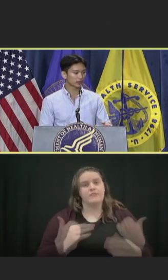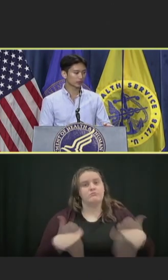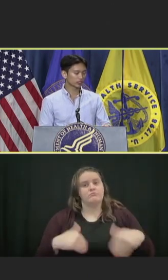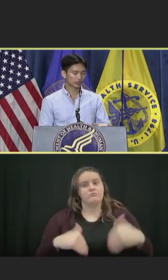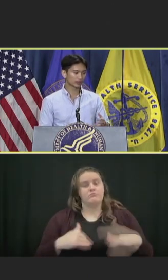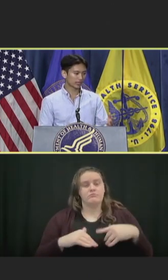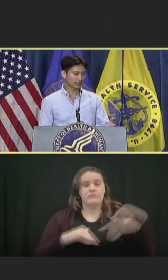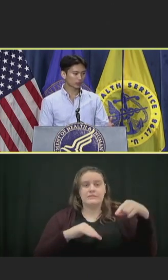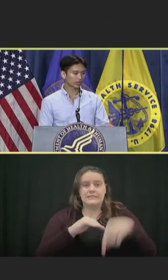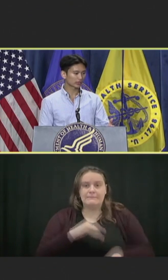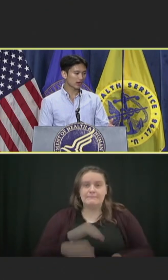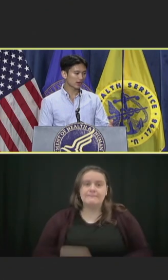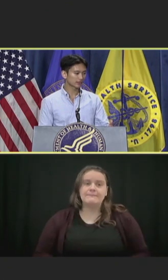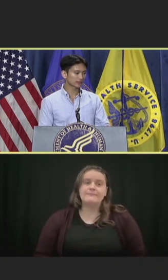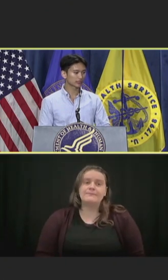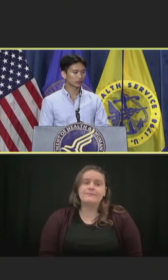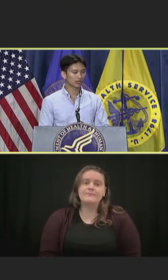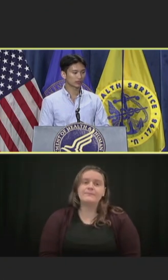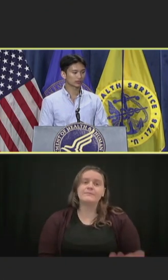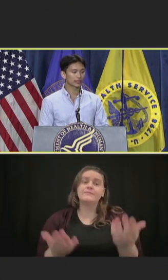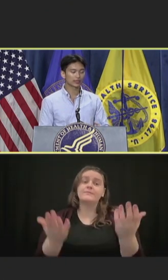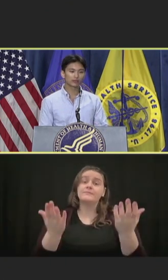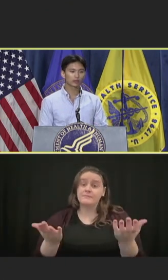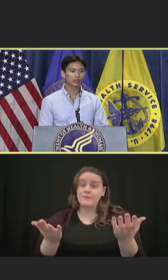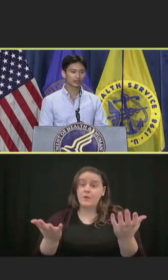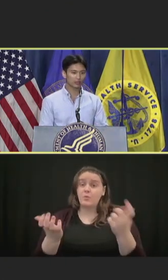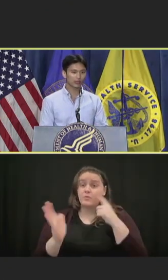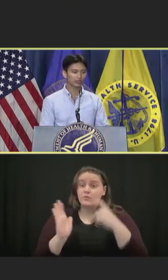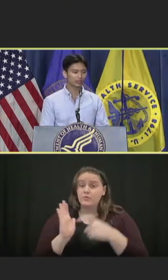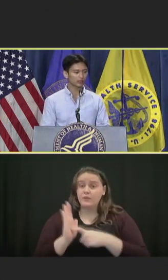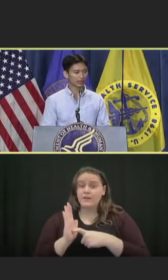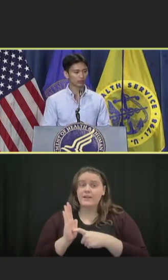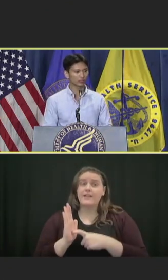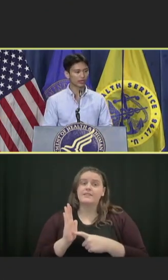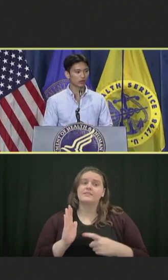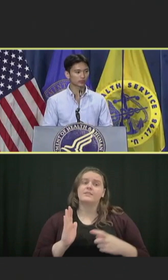we just like to recognize; we had a Scientific Planning Committee that really helped in the